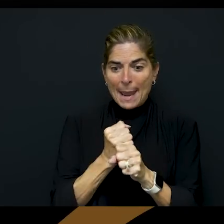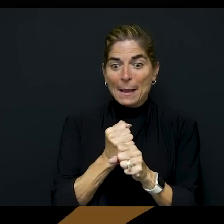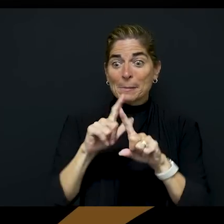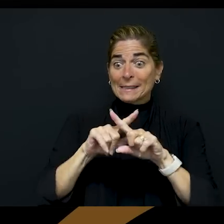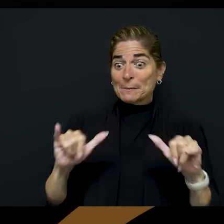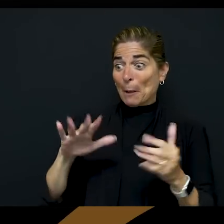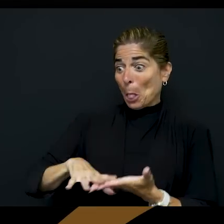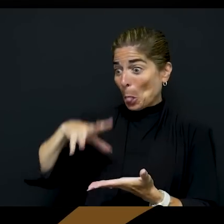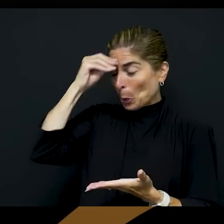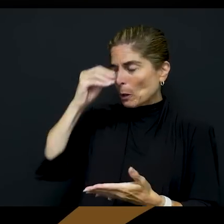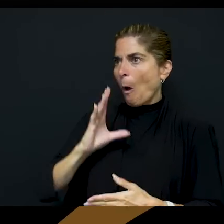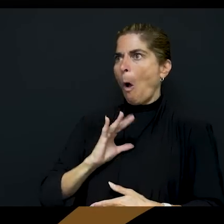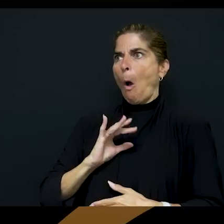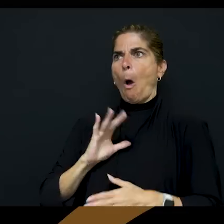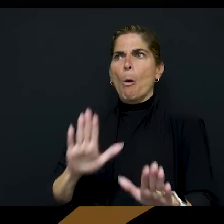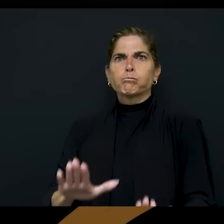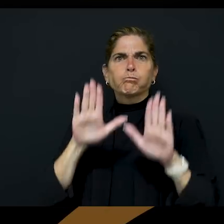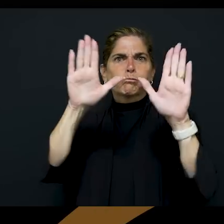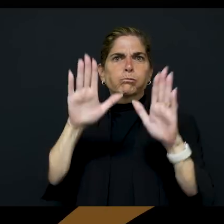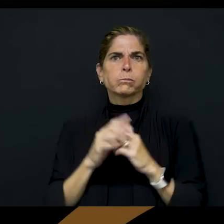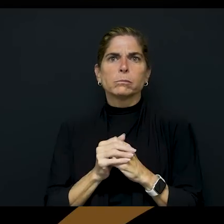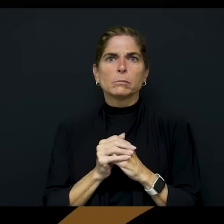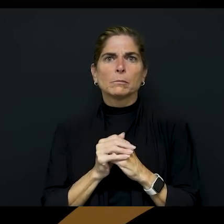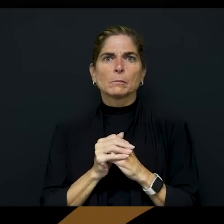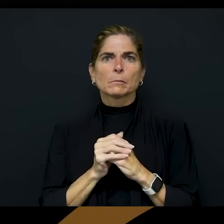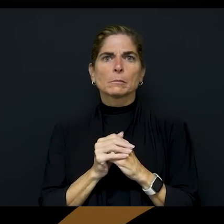But if you learning at the same time, I think that’s just a win-win.